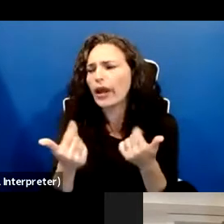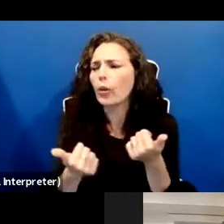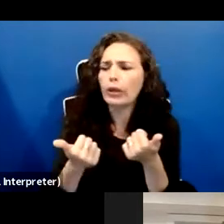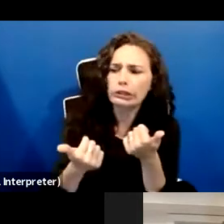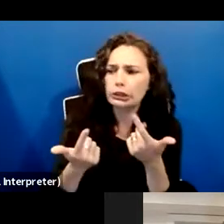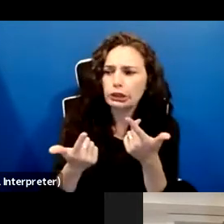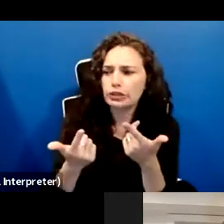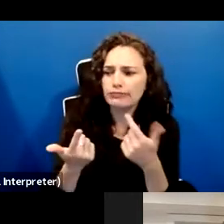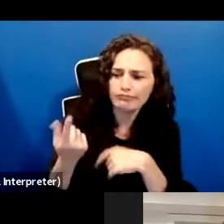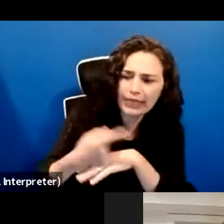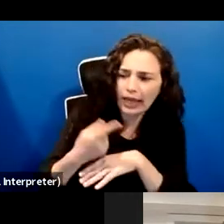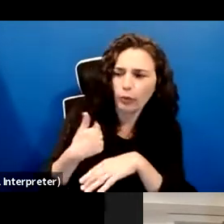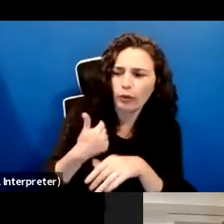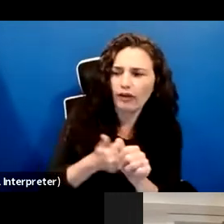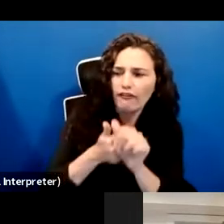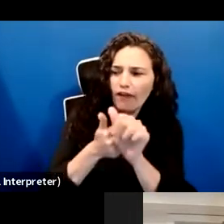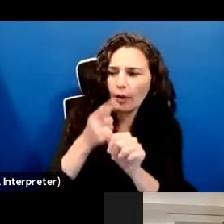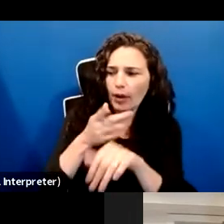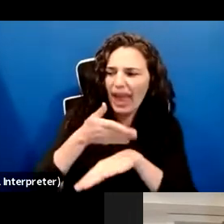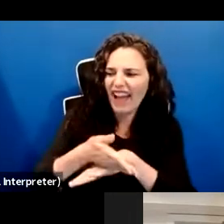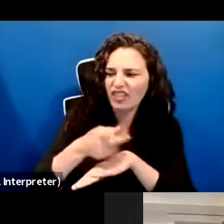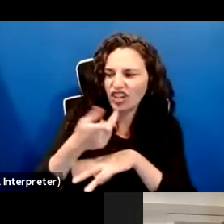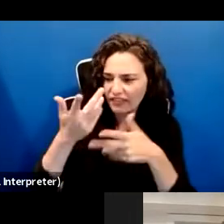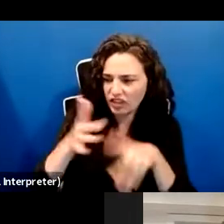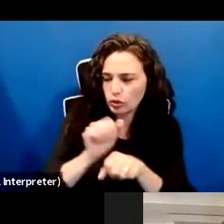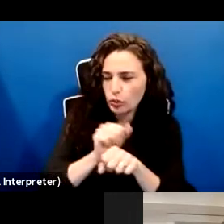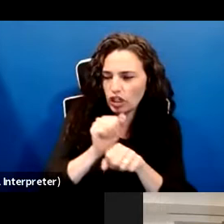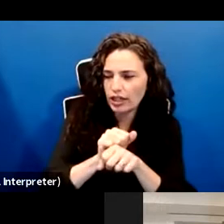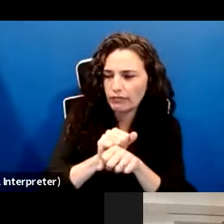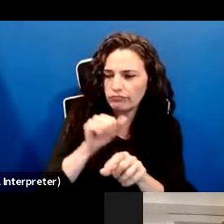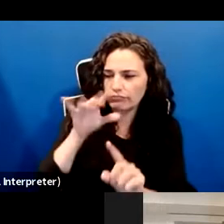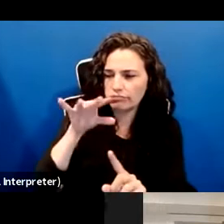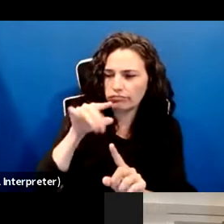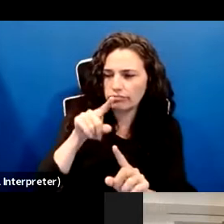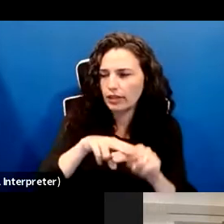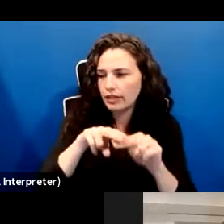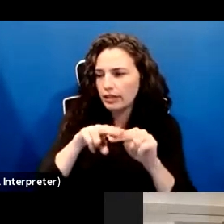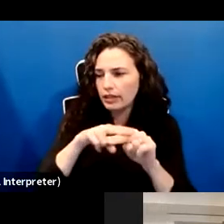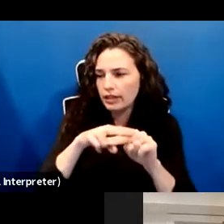after his shift ends in the day. With Mirtha it was natural,